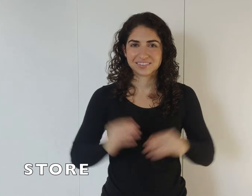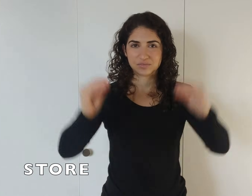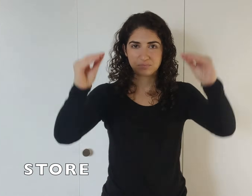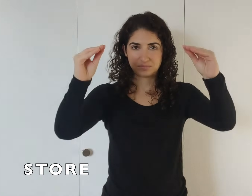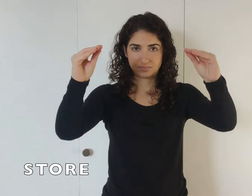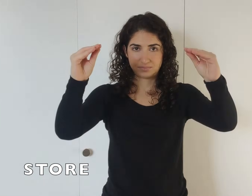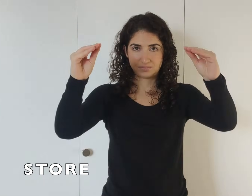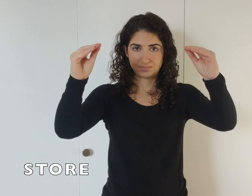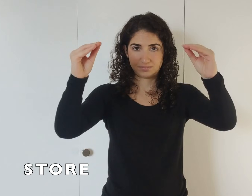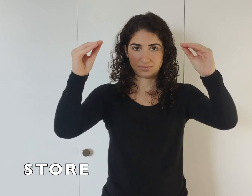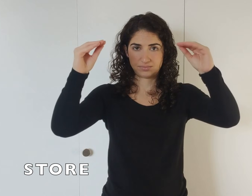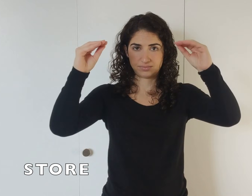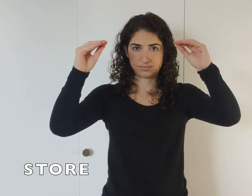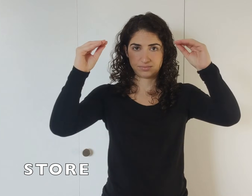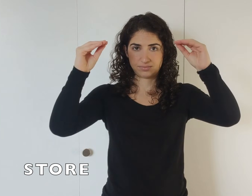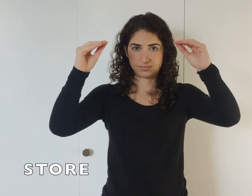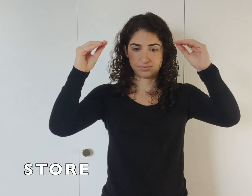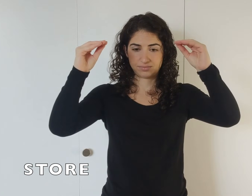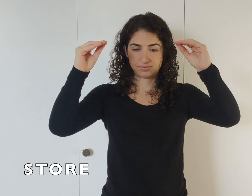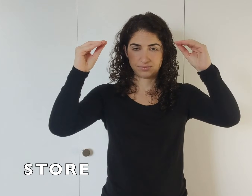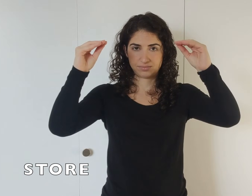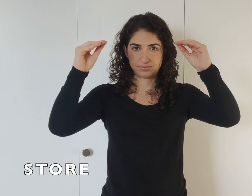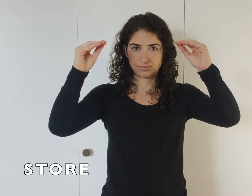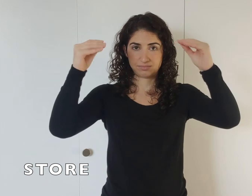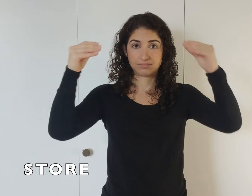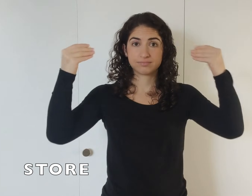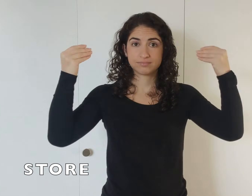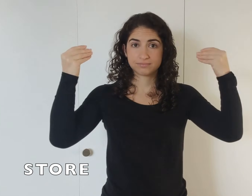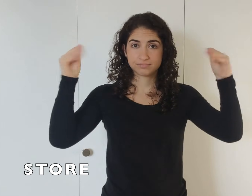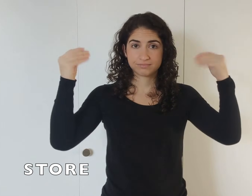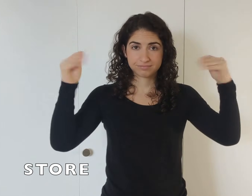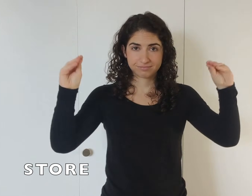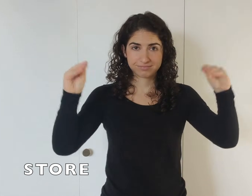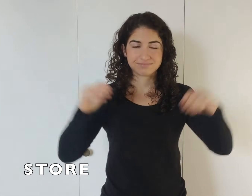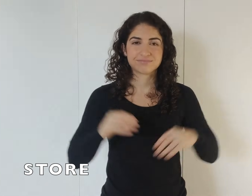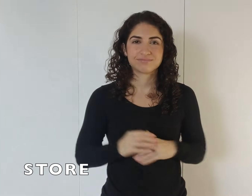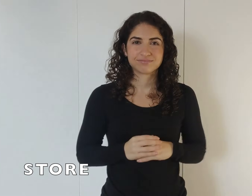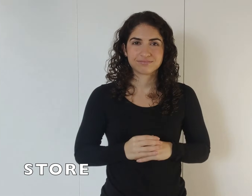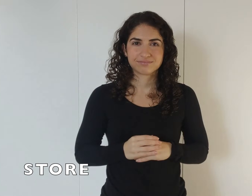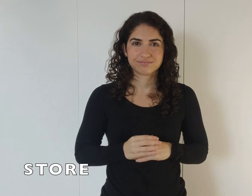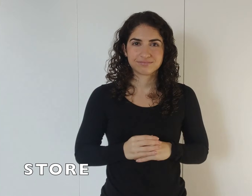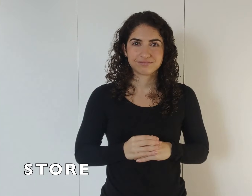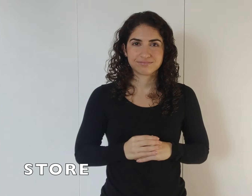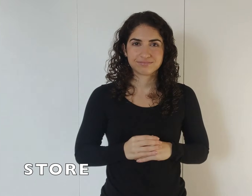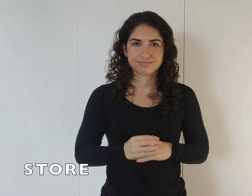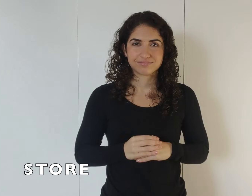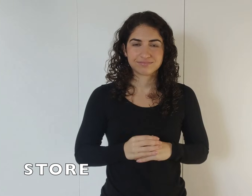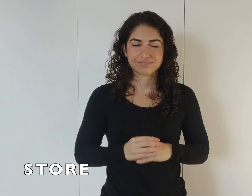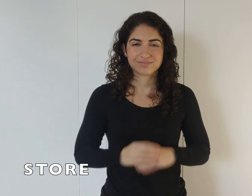This the handshape, and then move it outward.